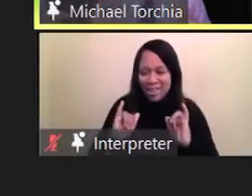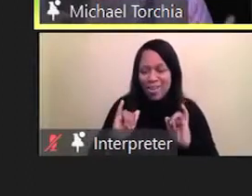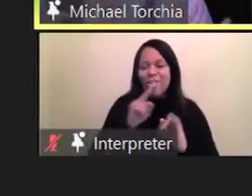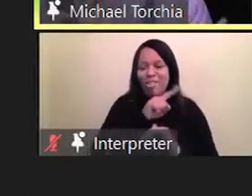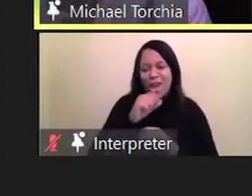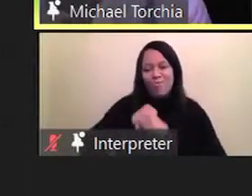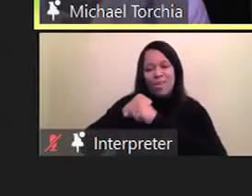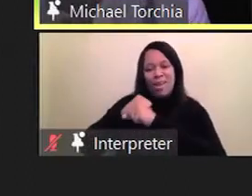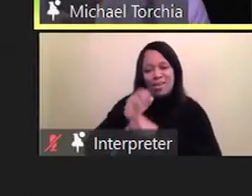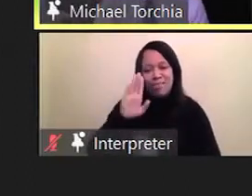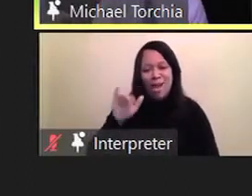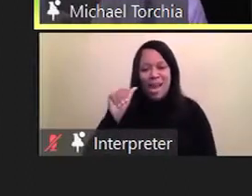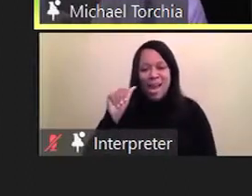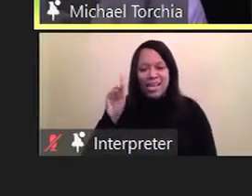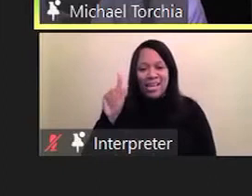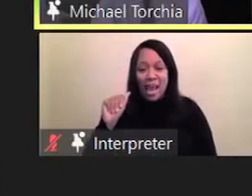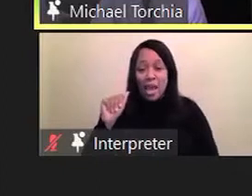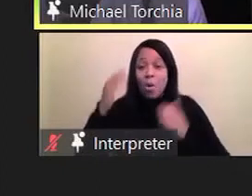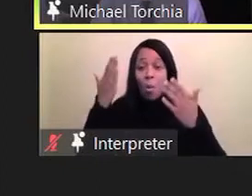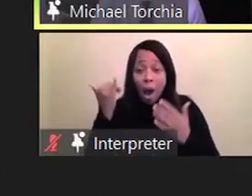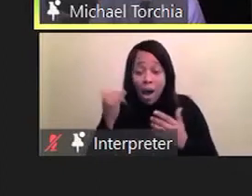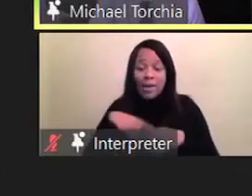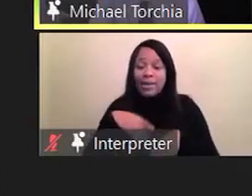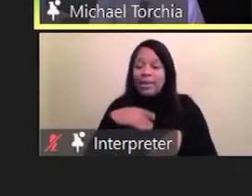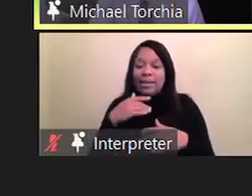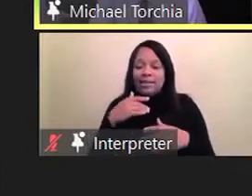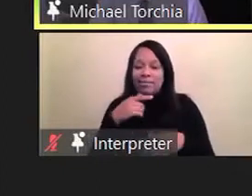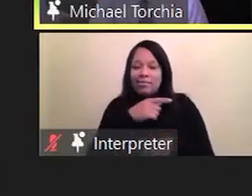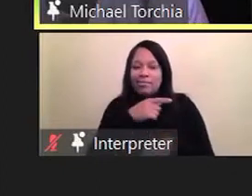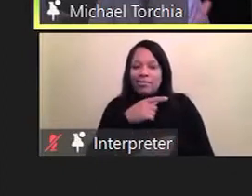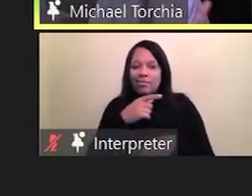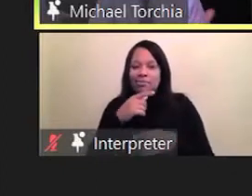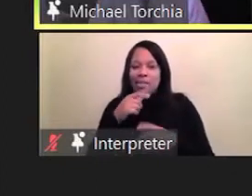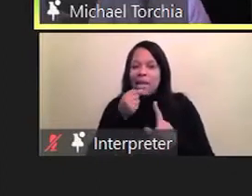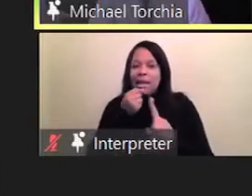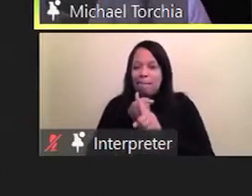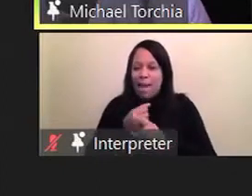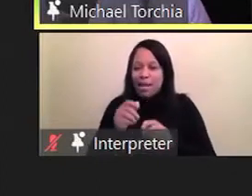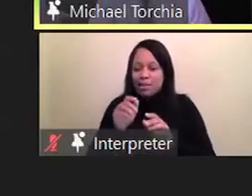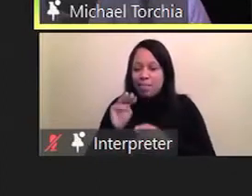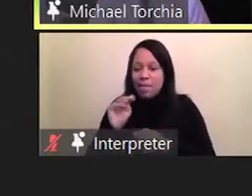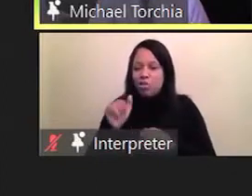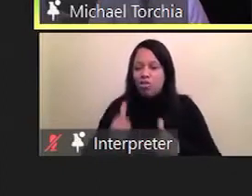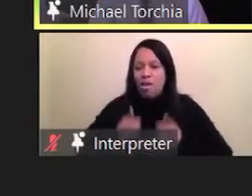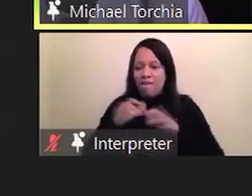with medication or, again, some sort of assistance or appliance